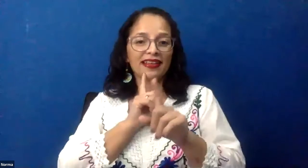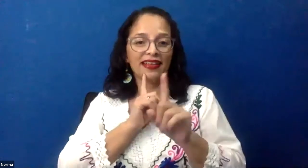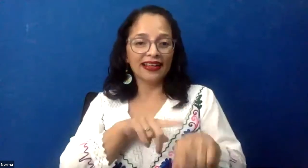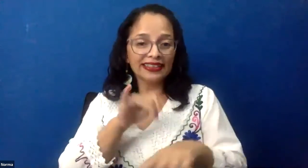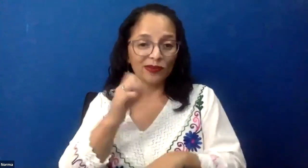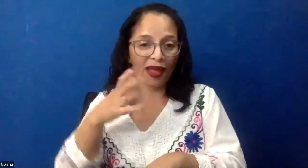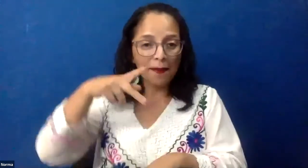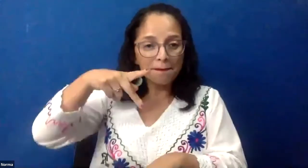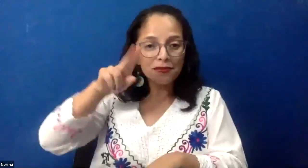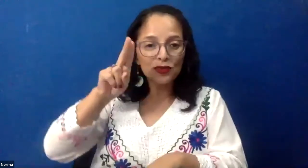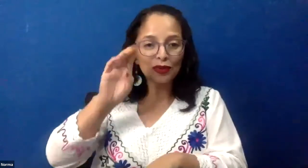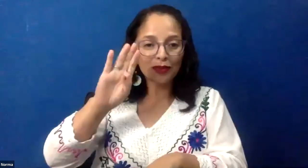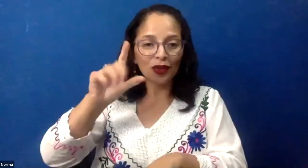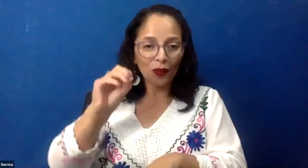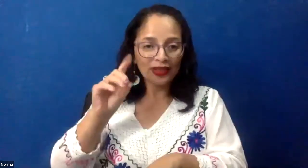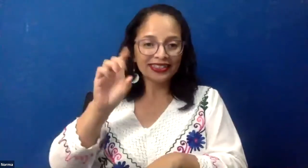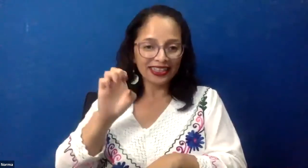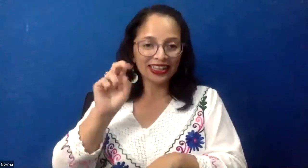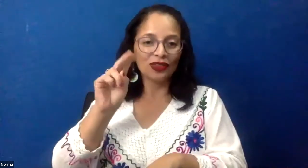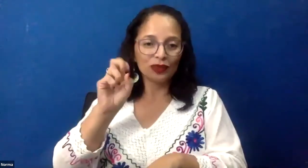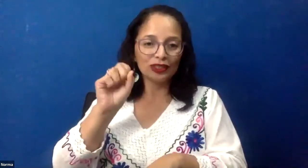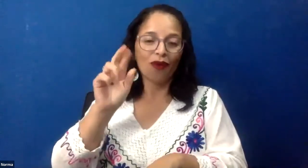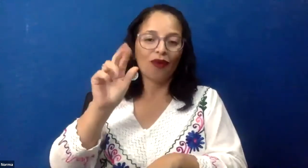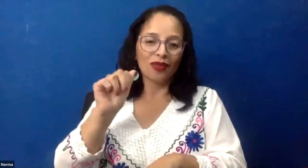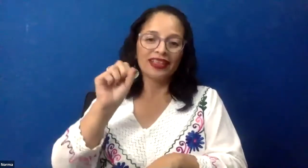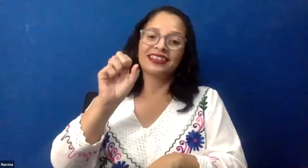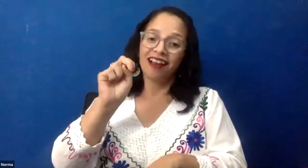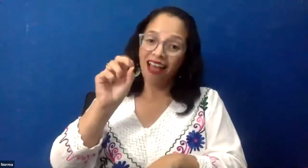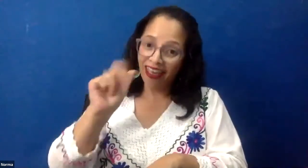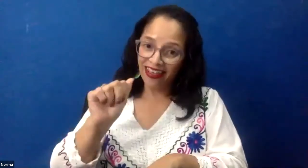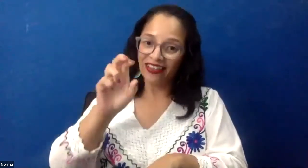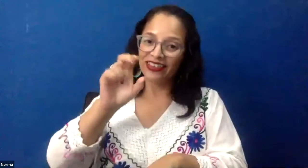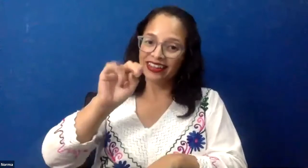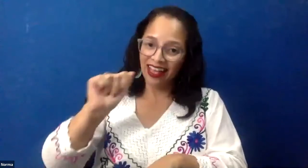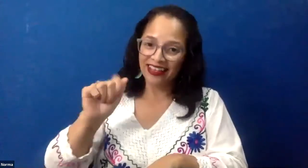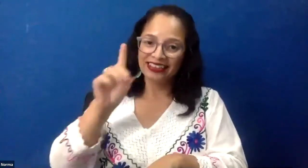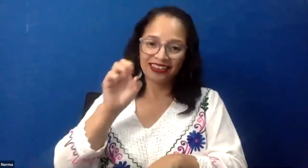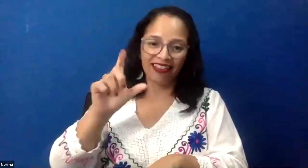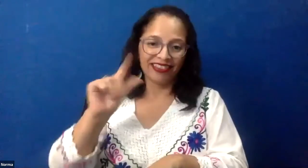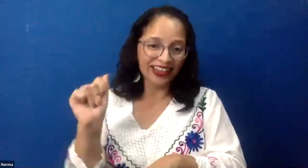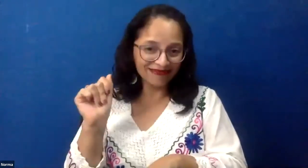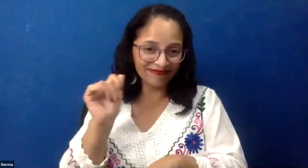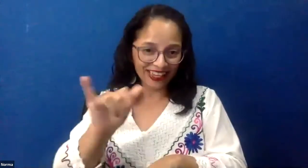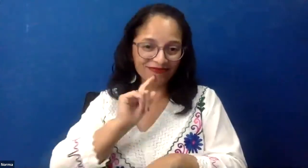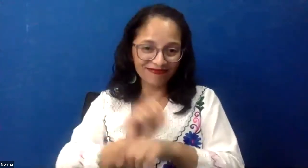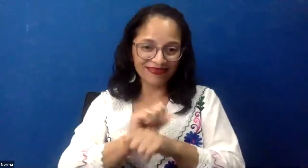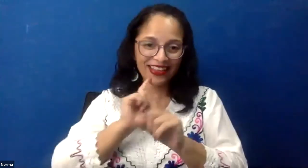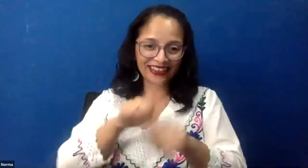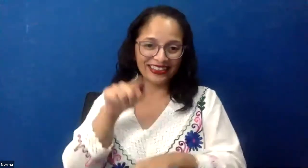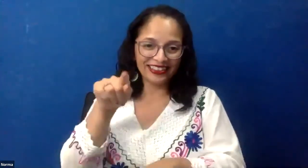Ok. And the answer is Pueblo de Nuestra Senora la Reina de los Angeles.